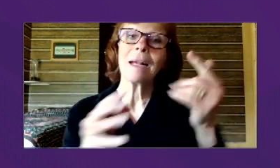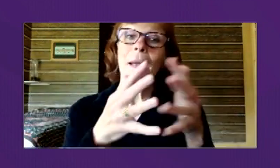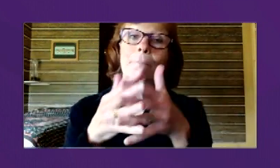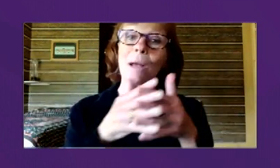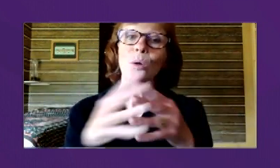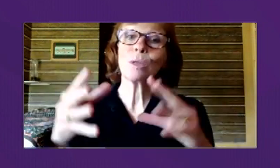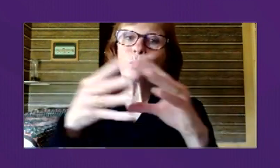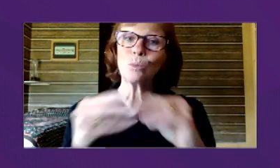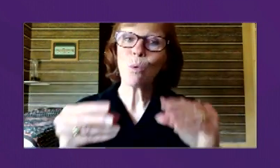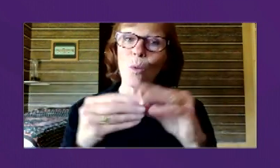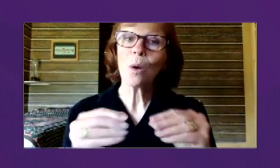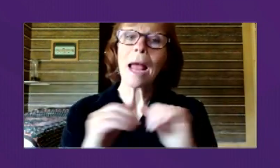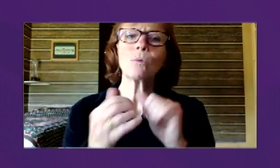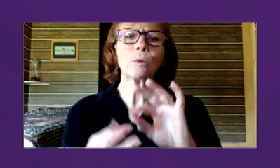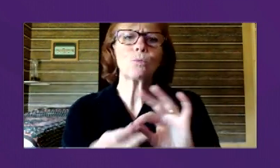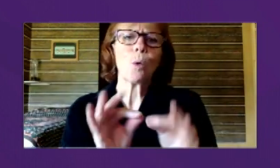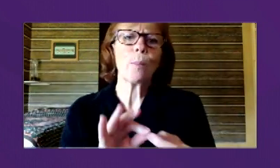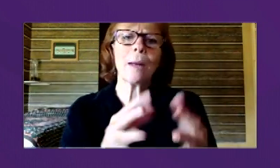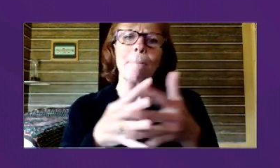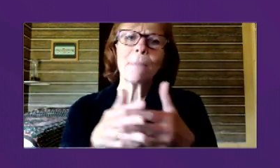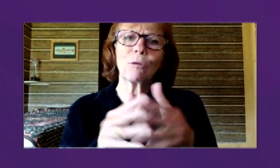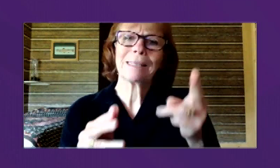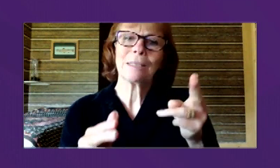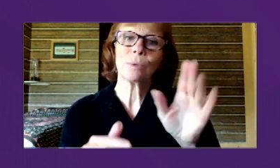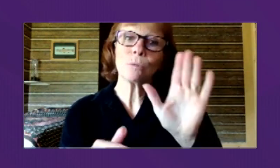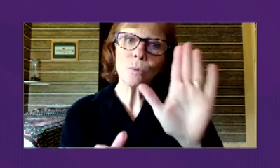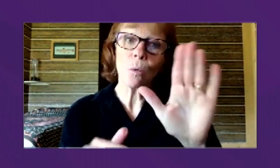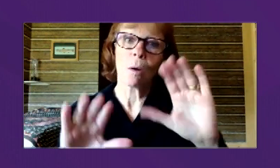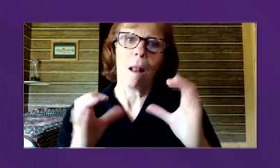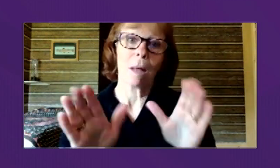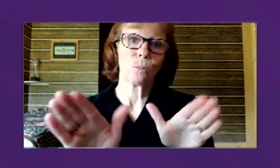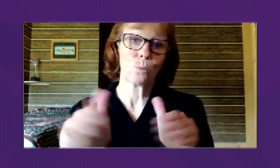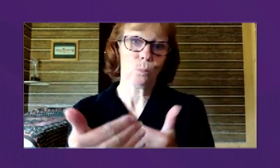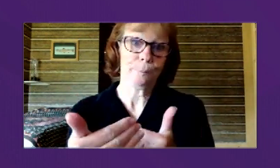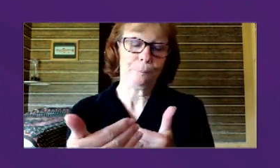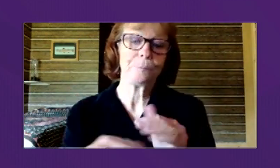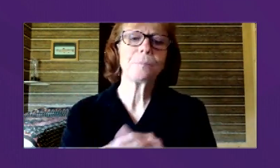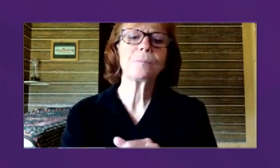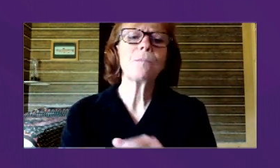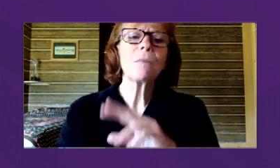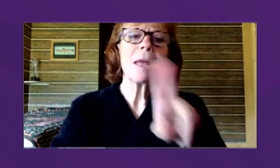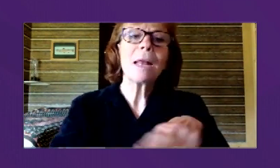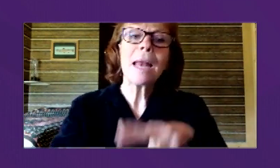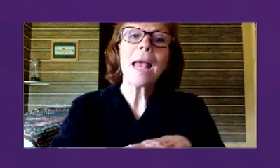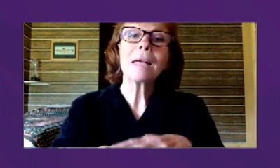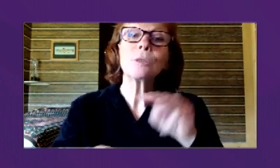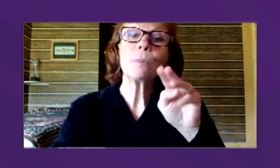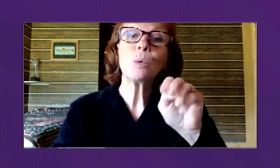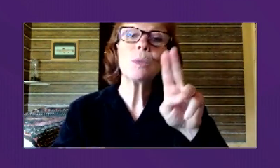Your Classroom. Next slide, please. The National Museum of the American Indian consists of two